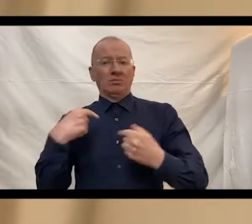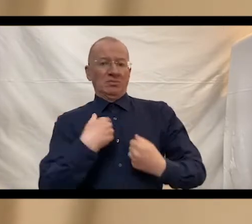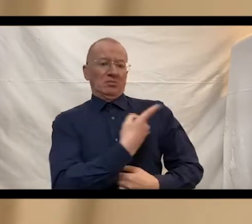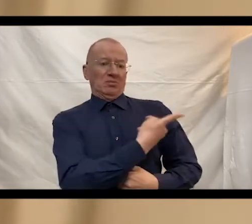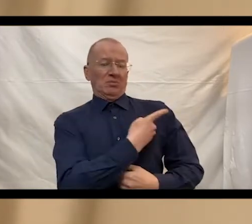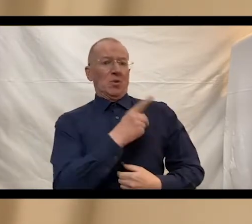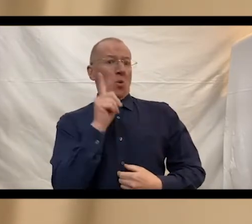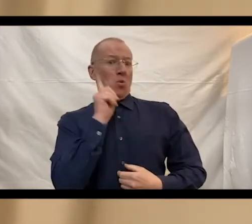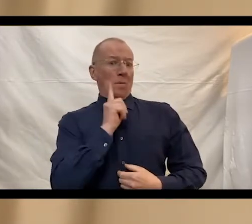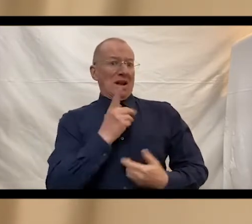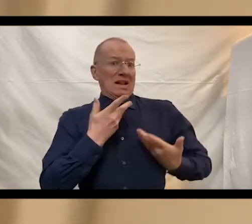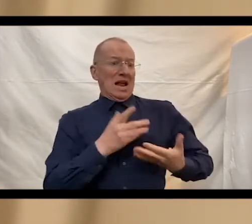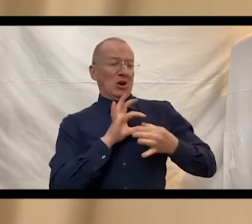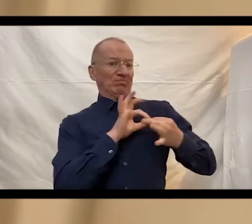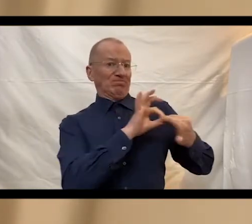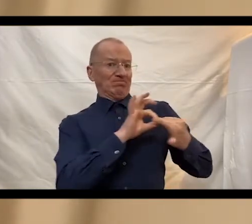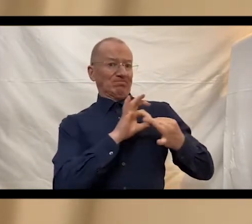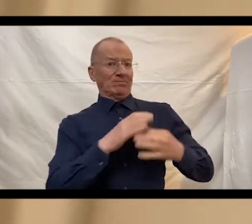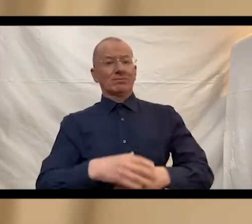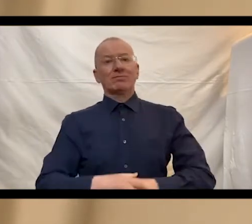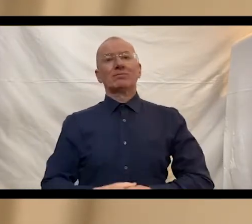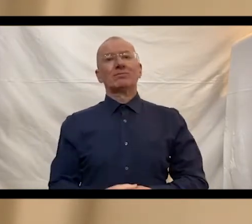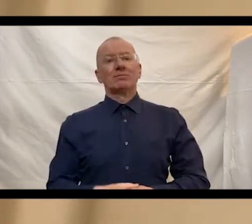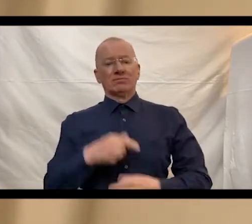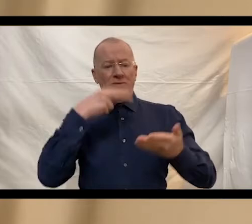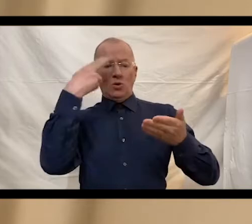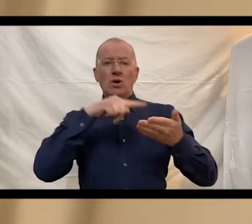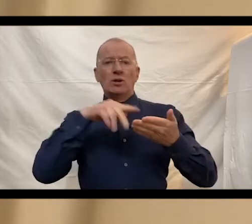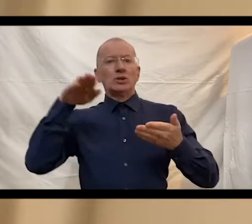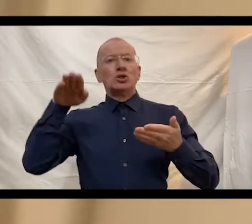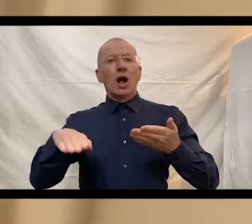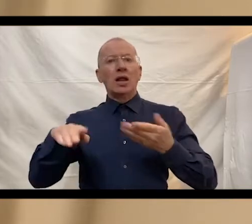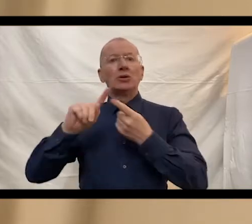as being in a same-sex relationship in later life. And it’s called ‘A Child’s Response’.